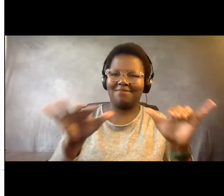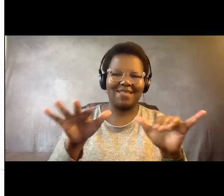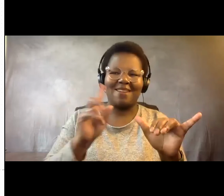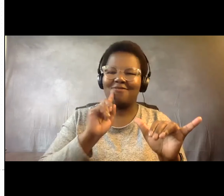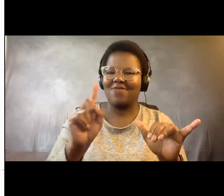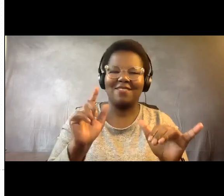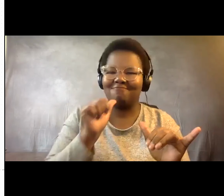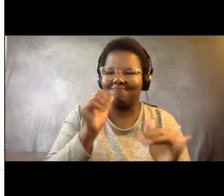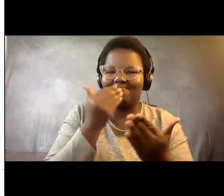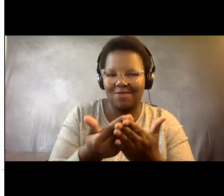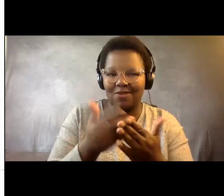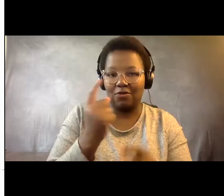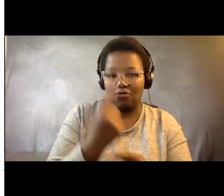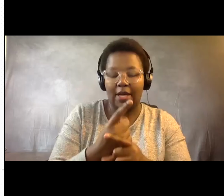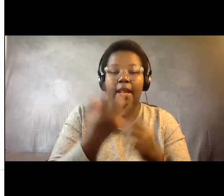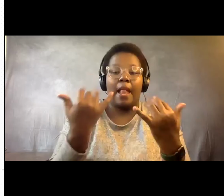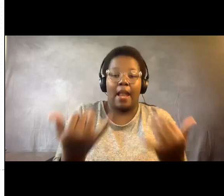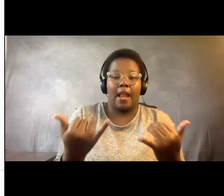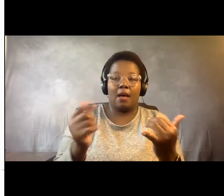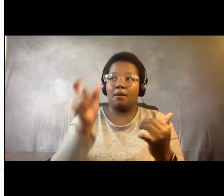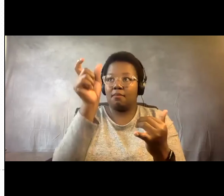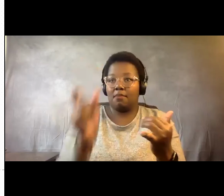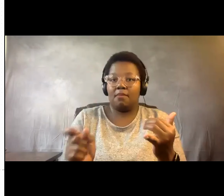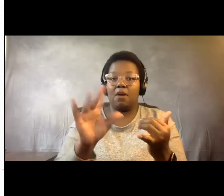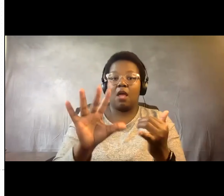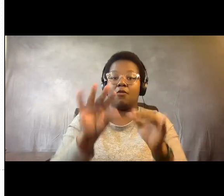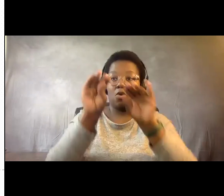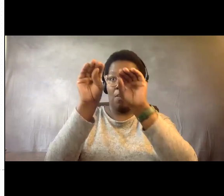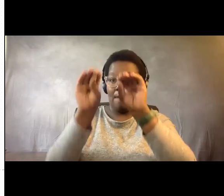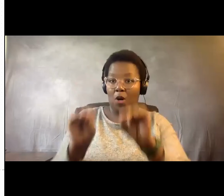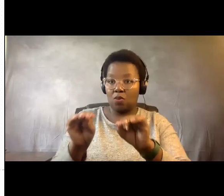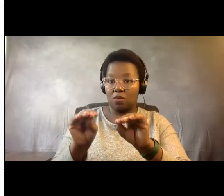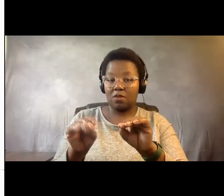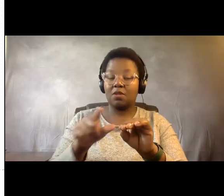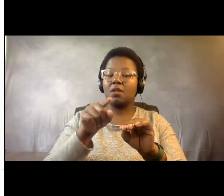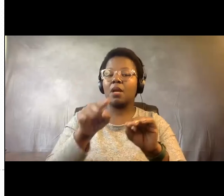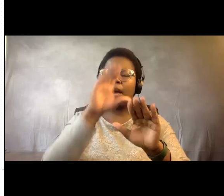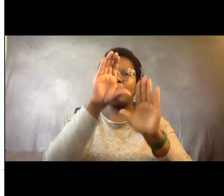document what the technology needs to announce and sometimes it might be do not announce anything.